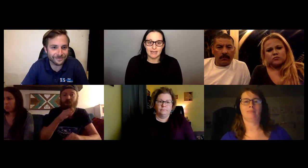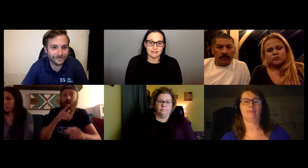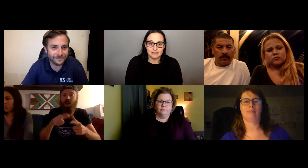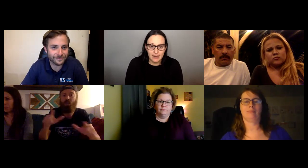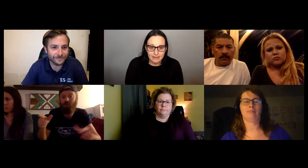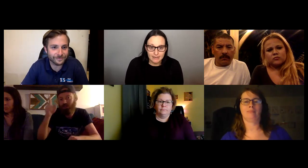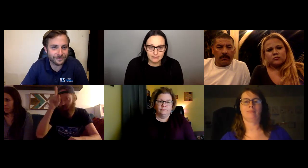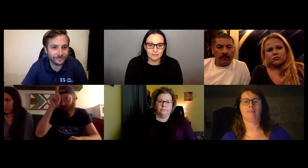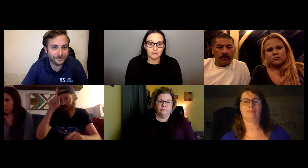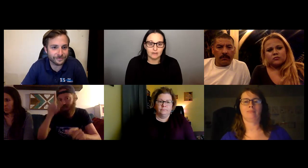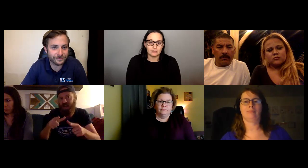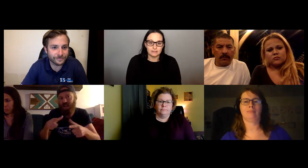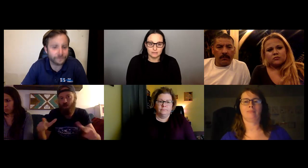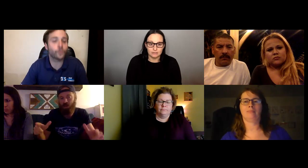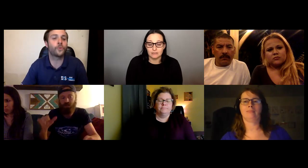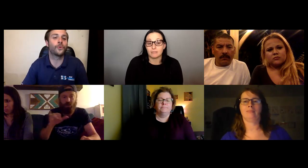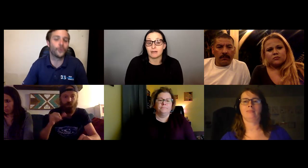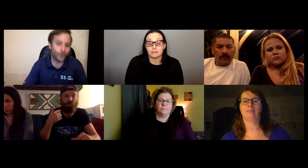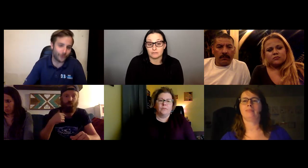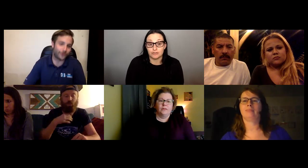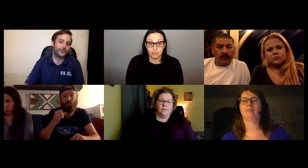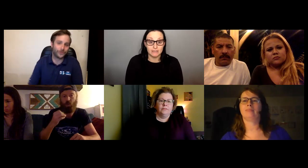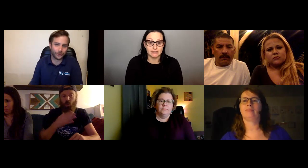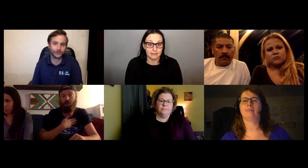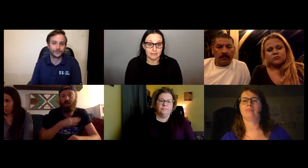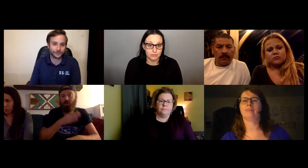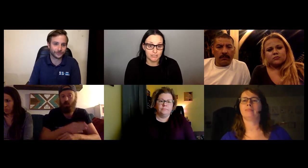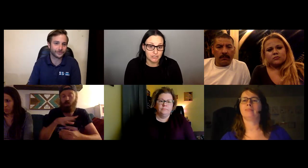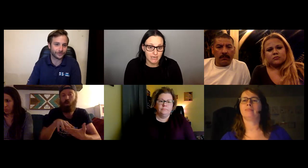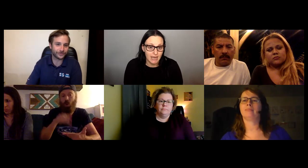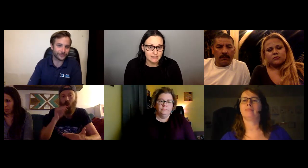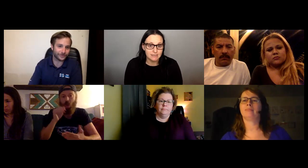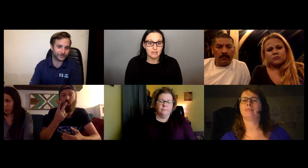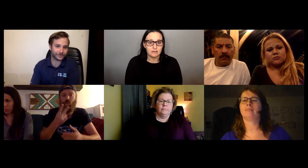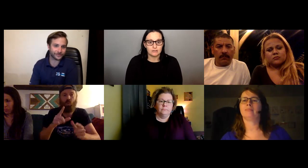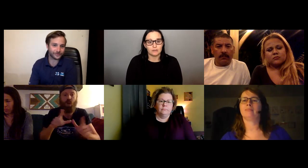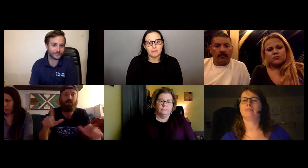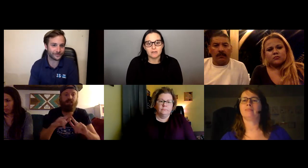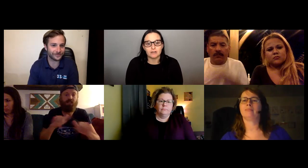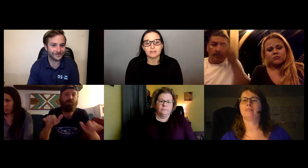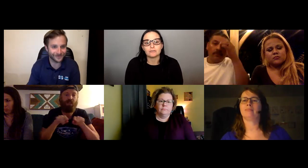and signing you know and using my german sign language so that my